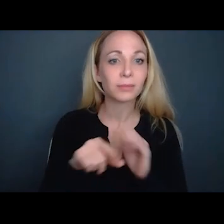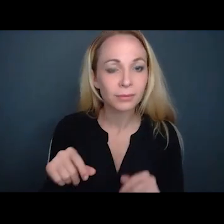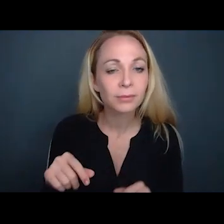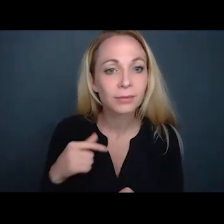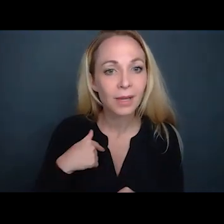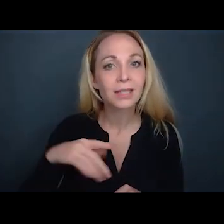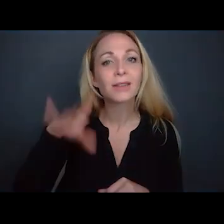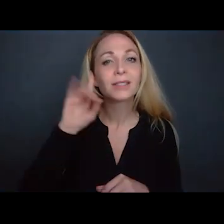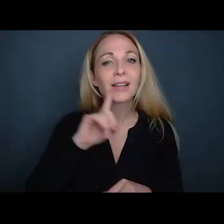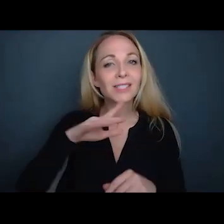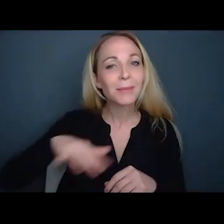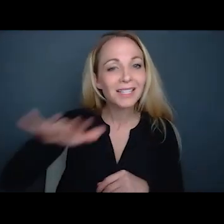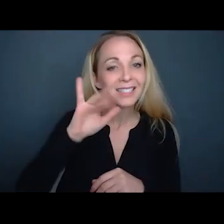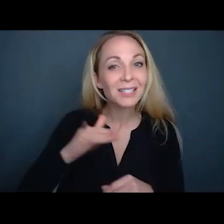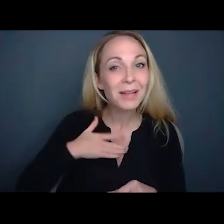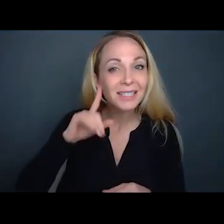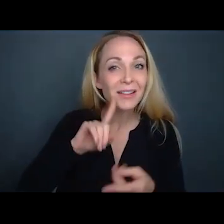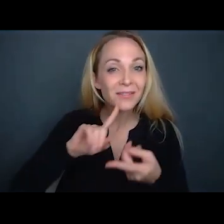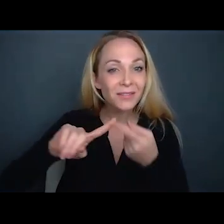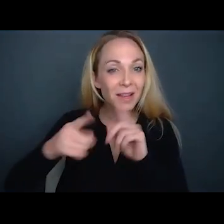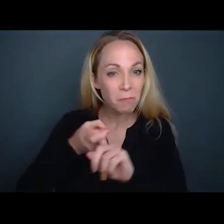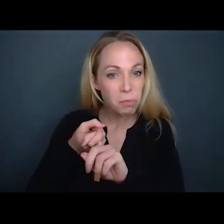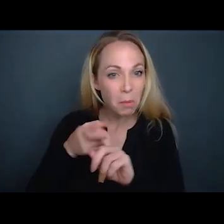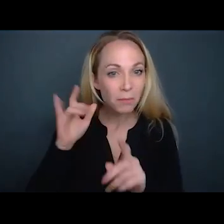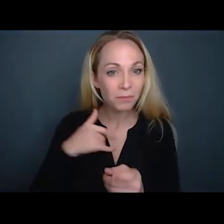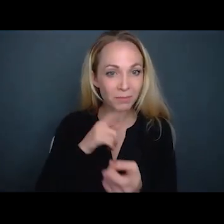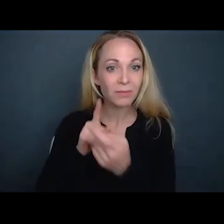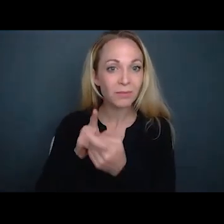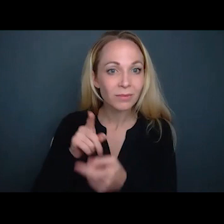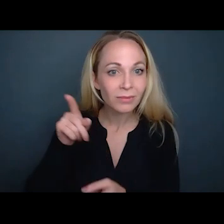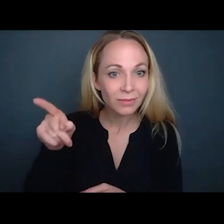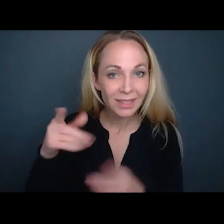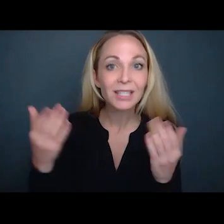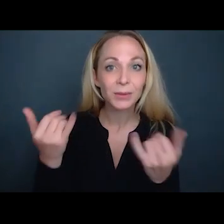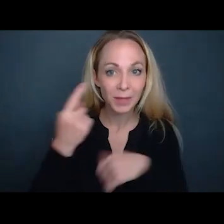And this is my deaf friend I made as a result, Derrick Behm-Josa, who is here today.